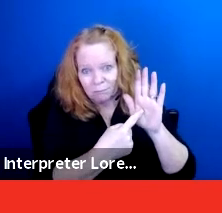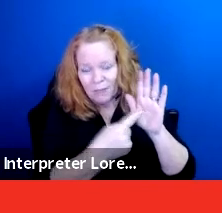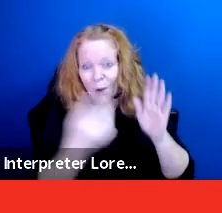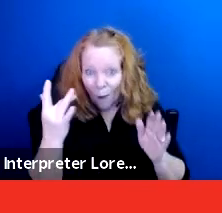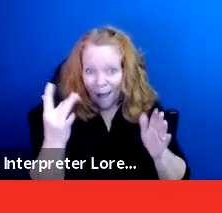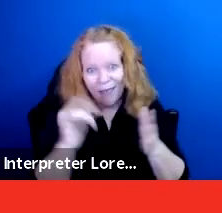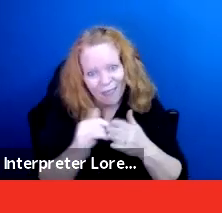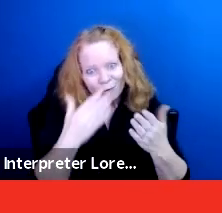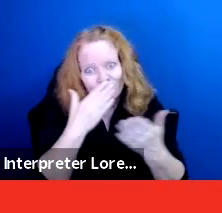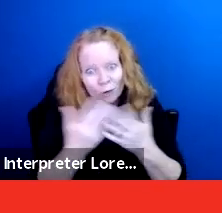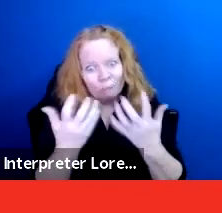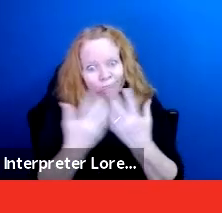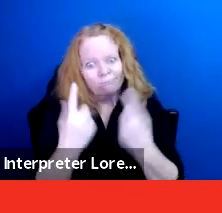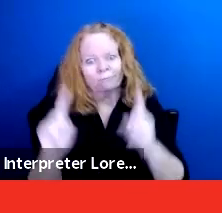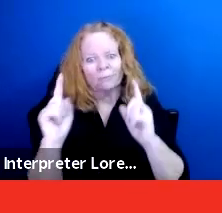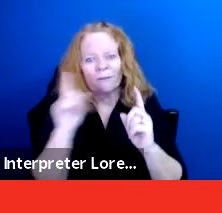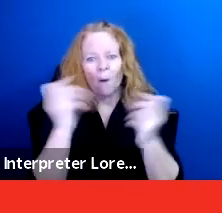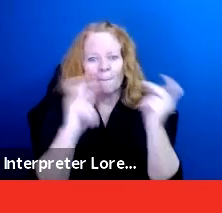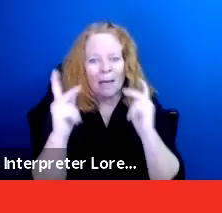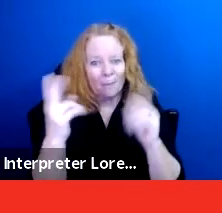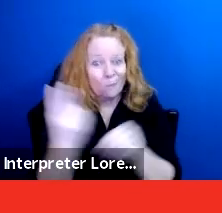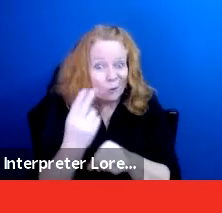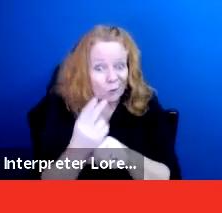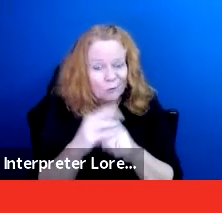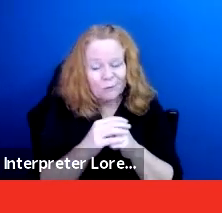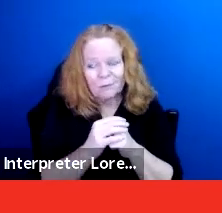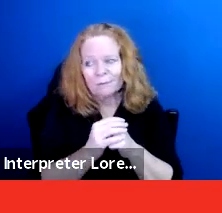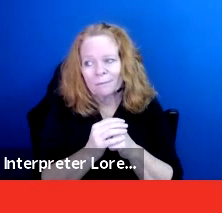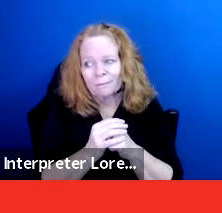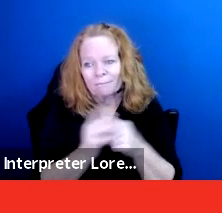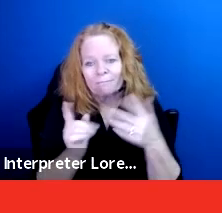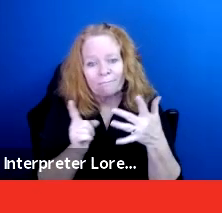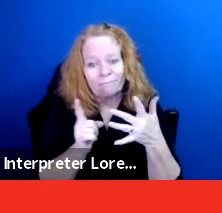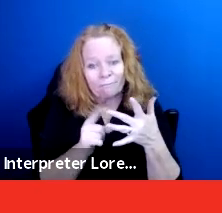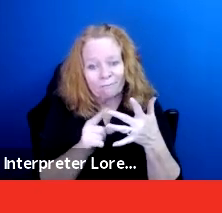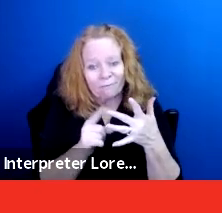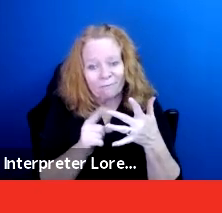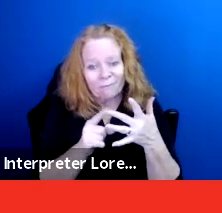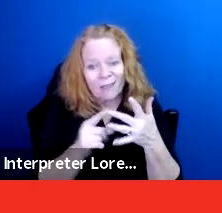people we needed to make sure that the reading order was going to be logical and flexible to